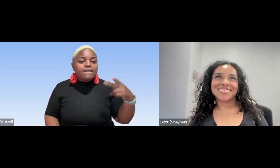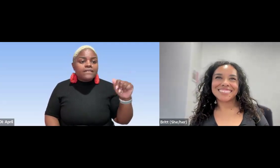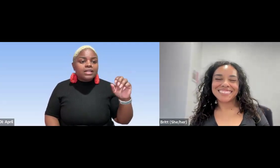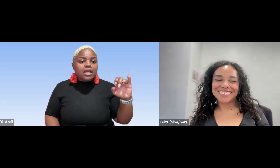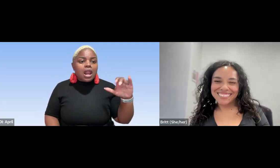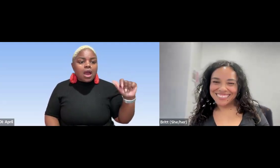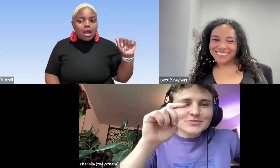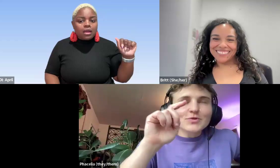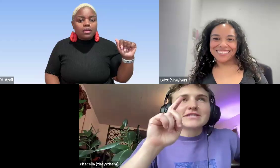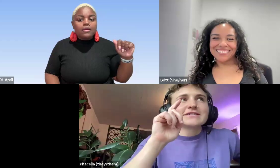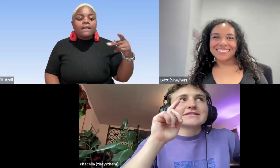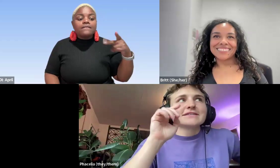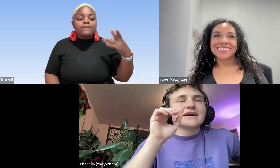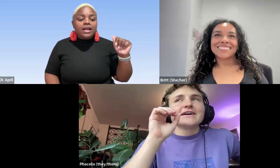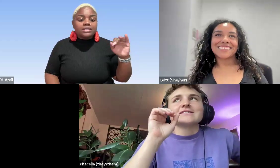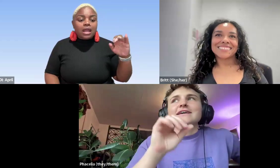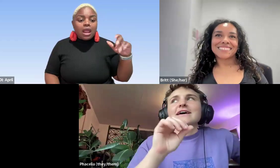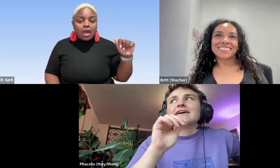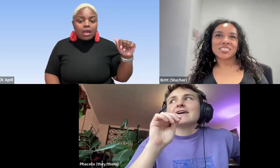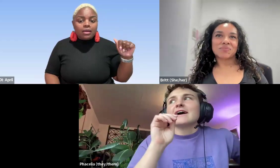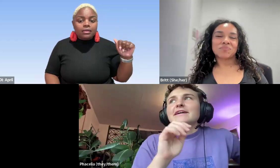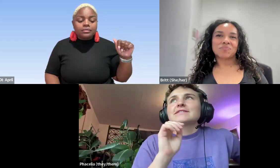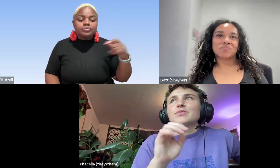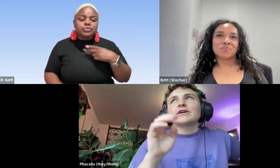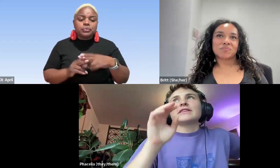Um, first, I just wanna, uh, say, I think it's important